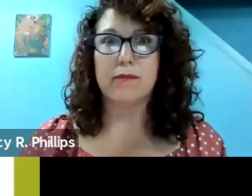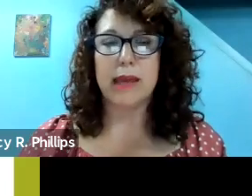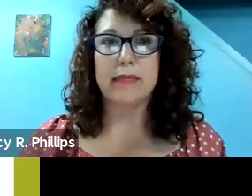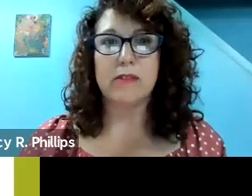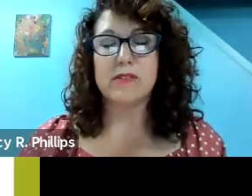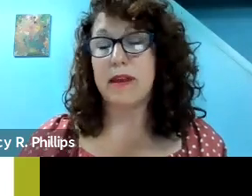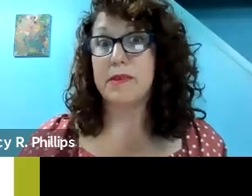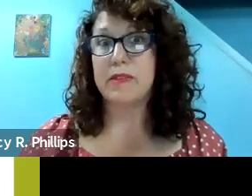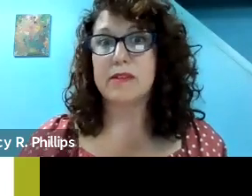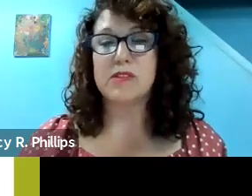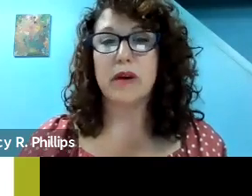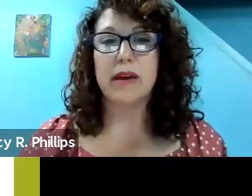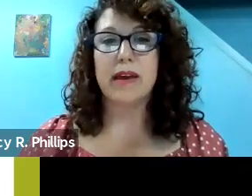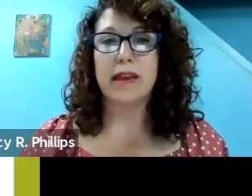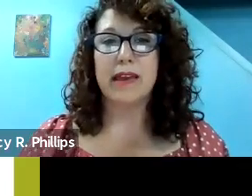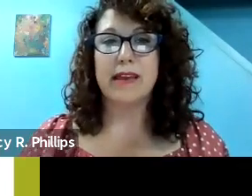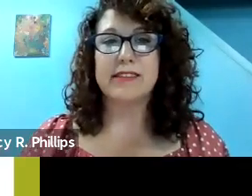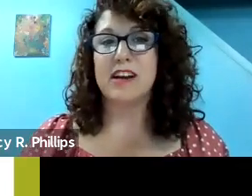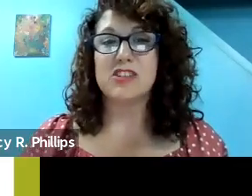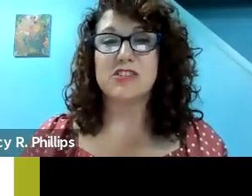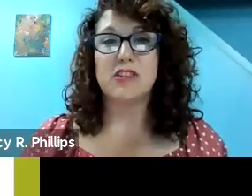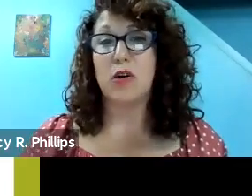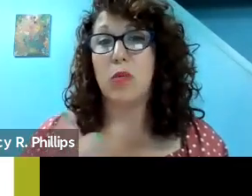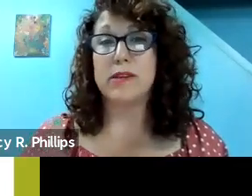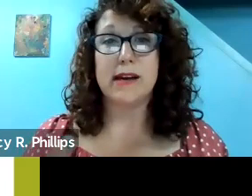and running those types of things. So it's not just a one